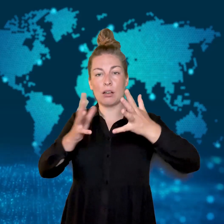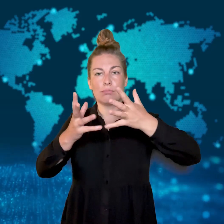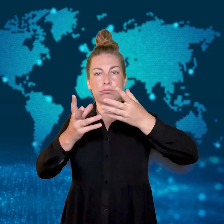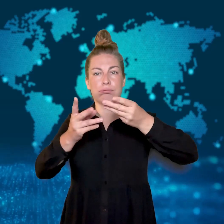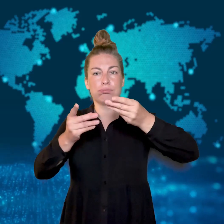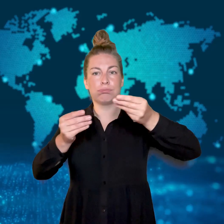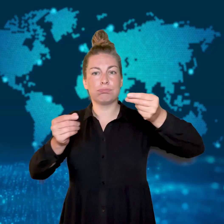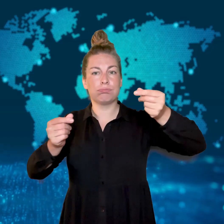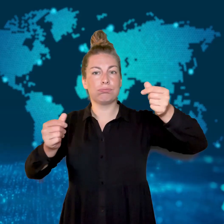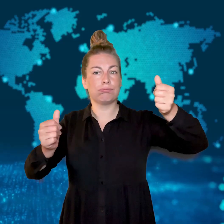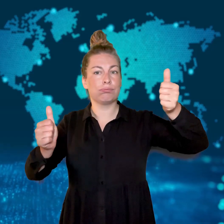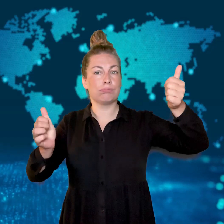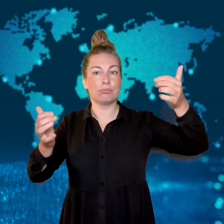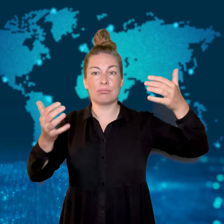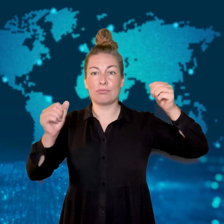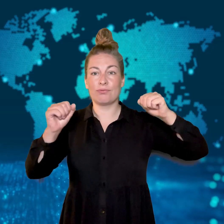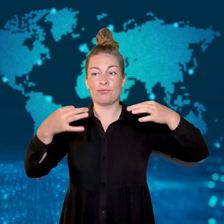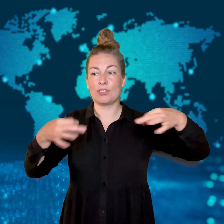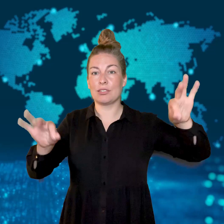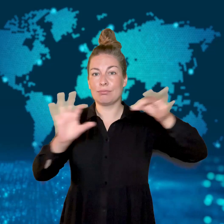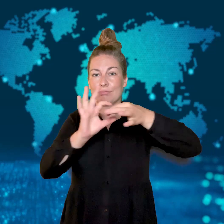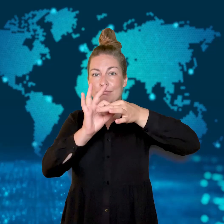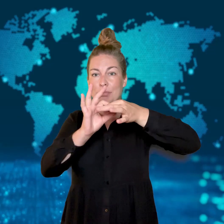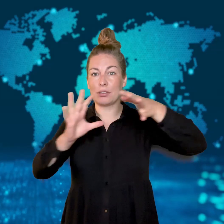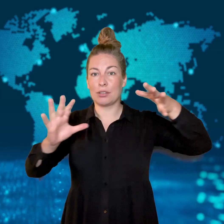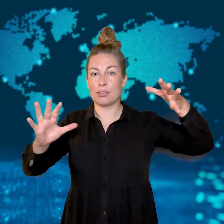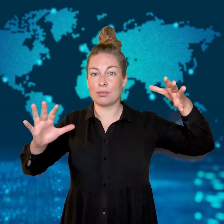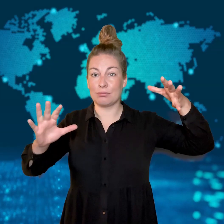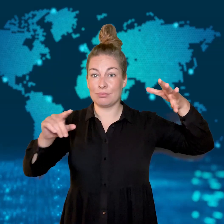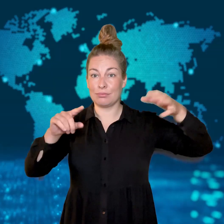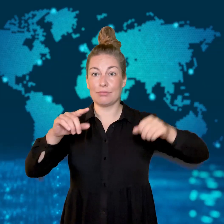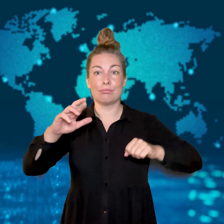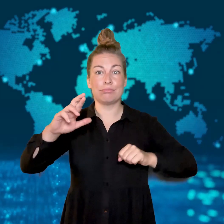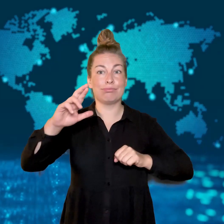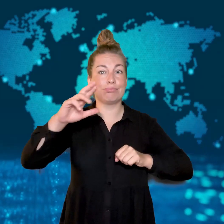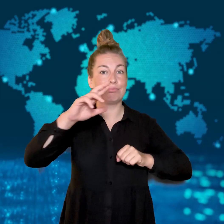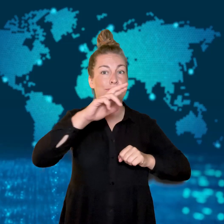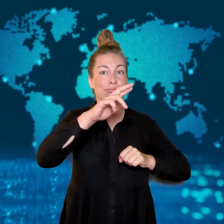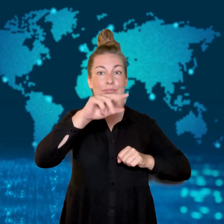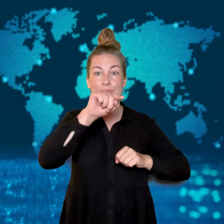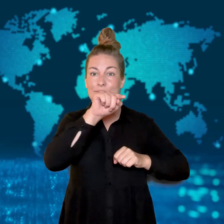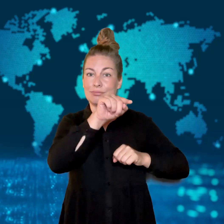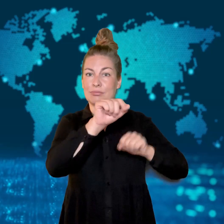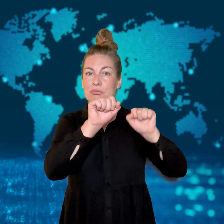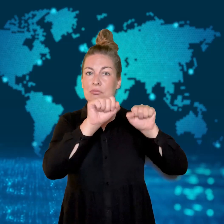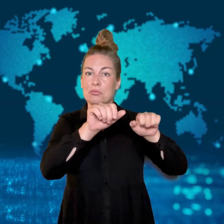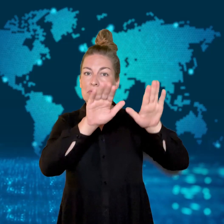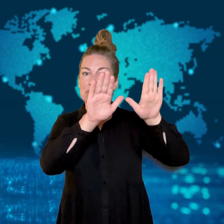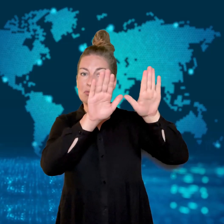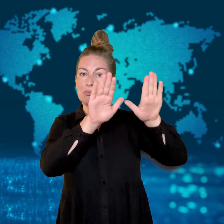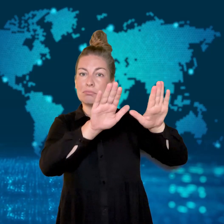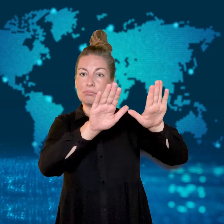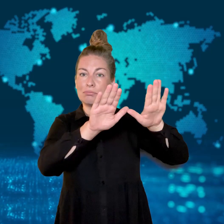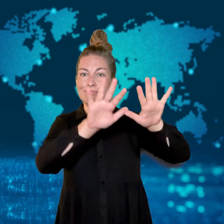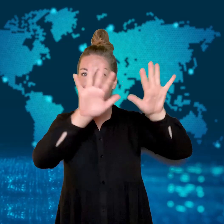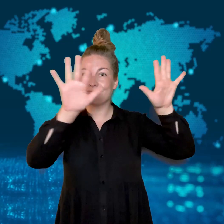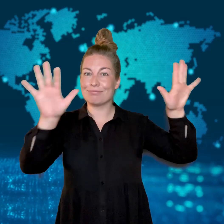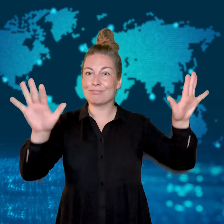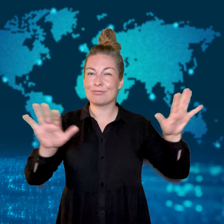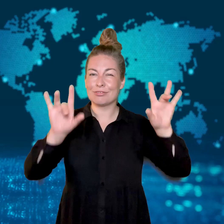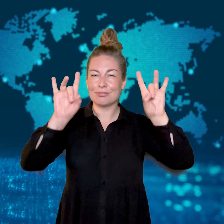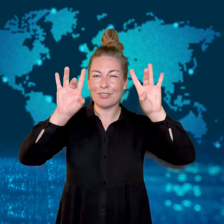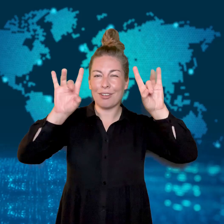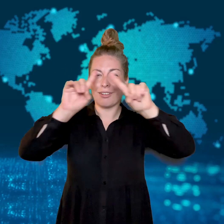and the earth cancel each other out.